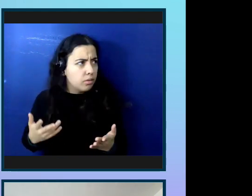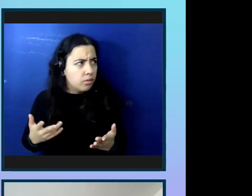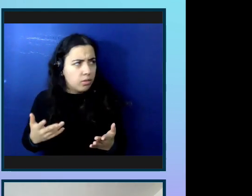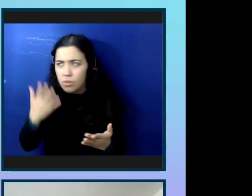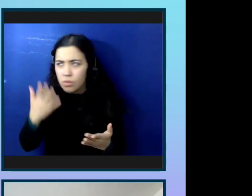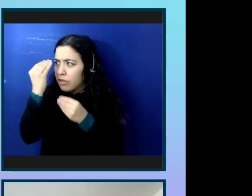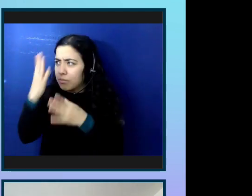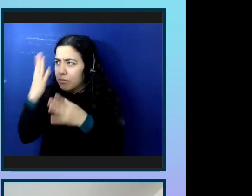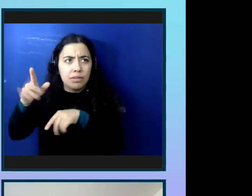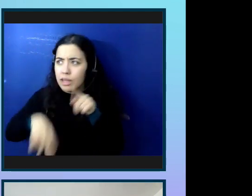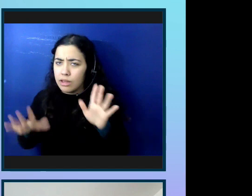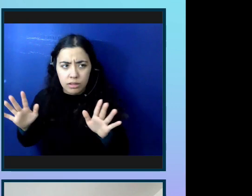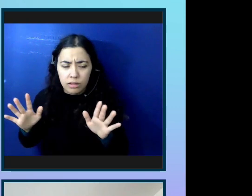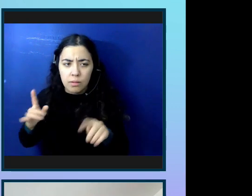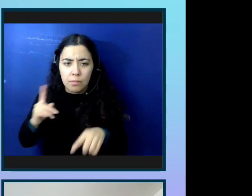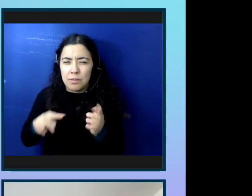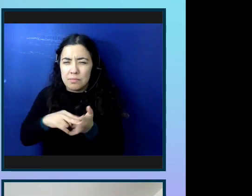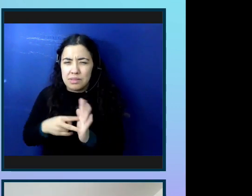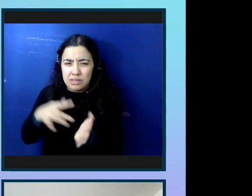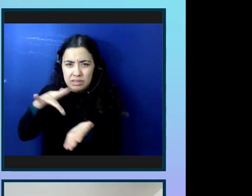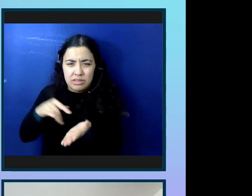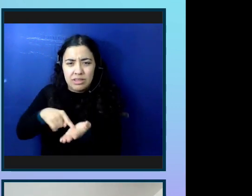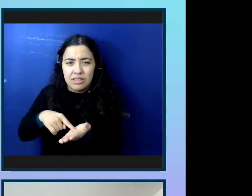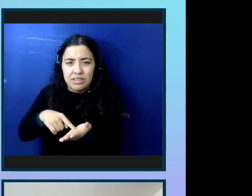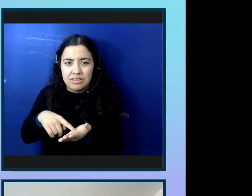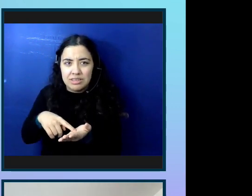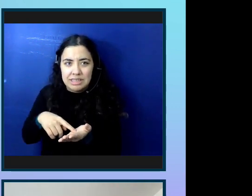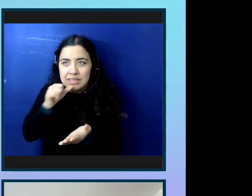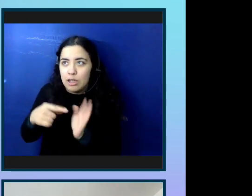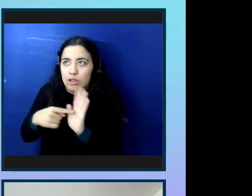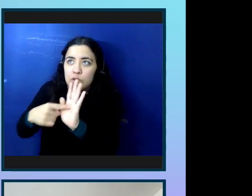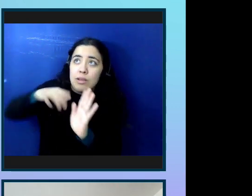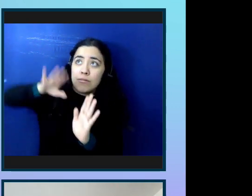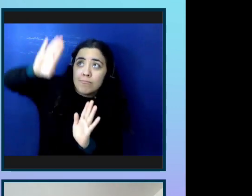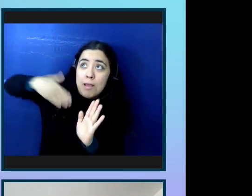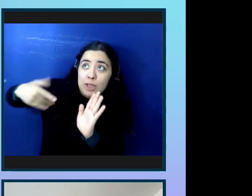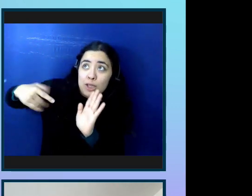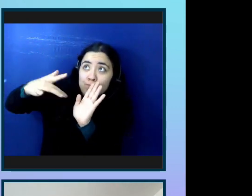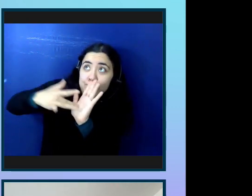but the disabled button basically doesn't exist for them. So a good way to fix this is by adding